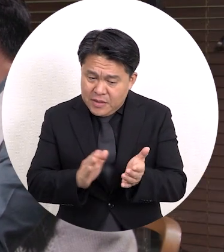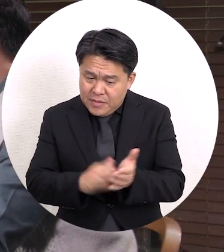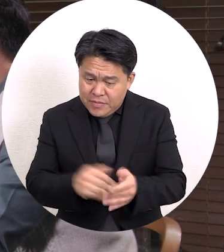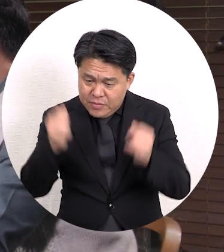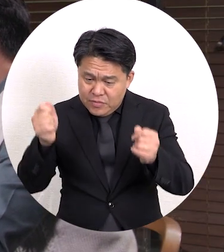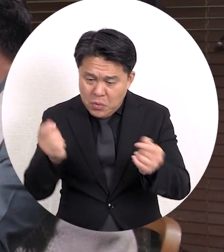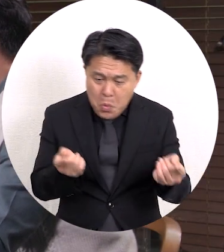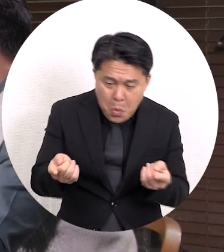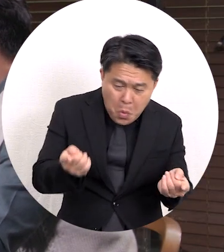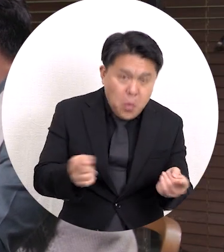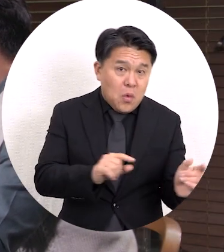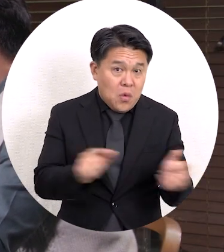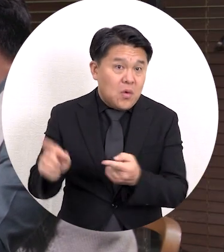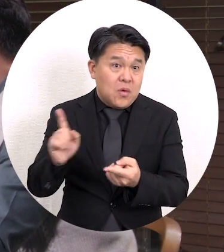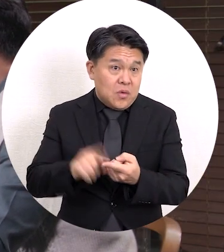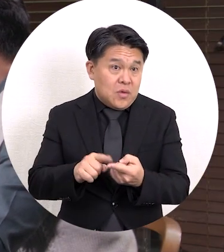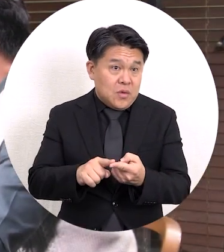They don't play in strict time(on beat).